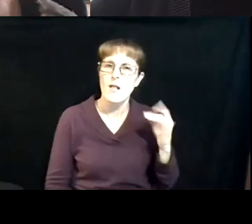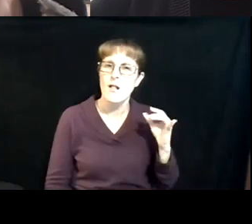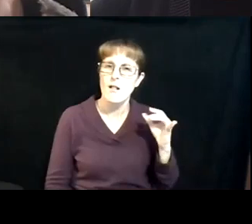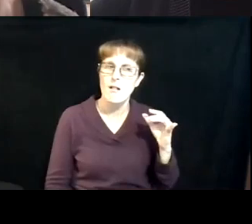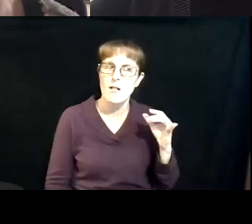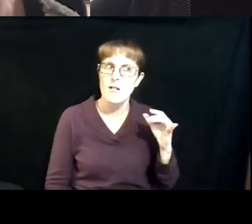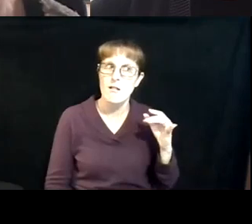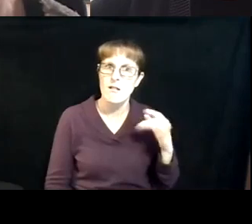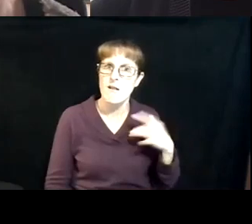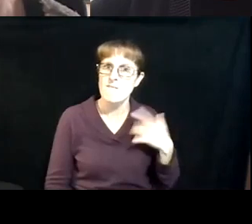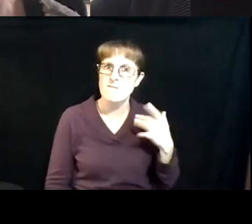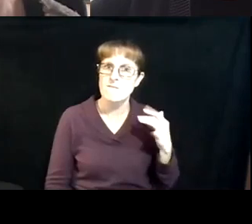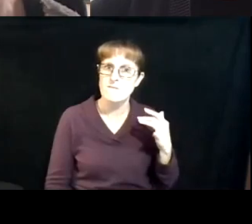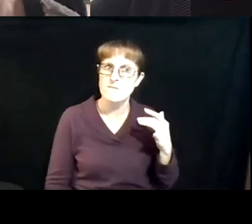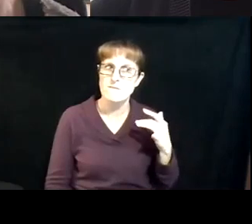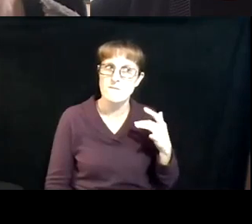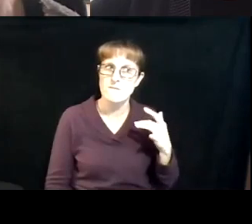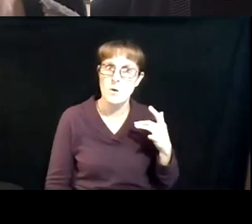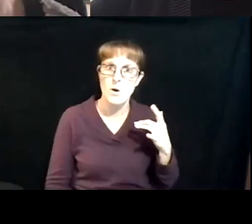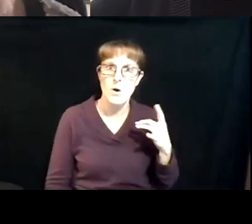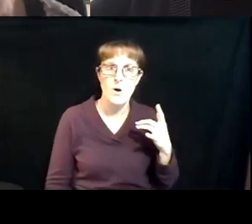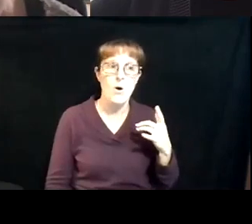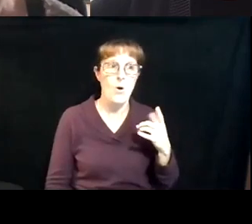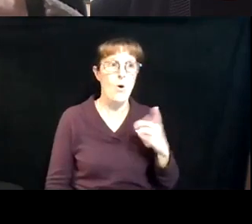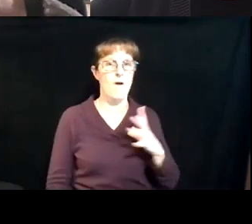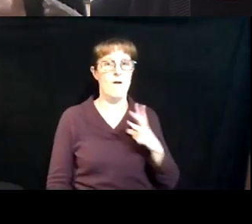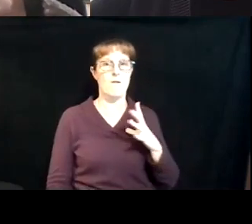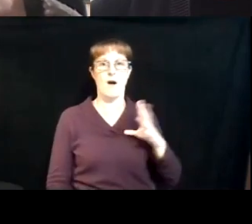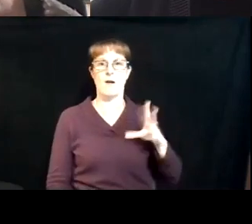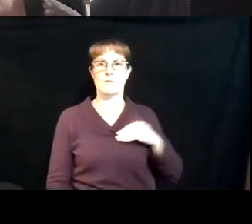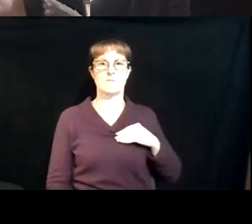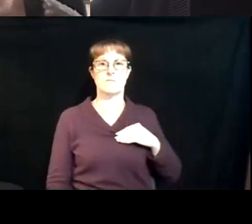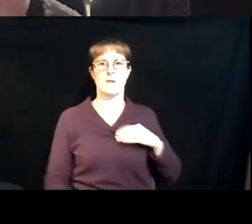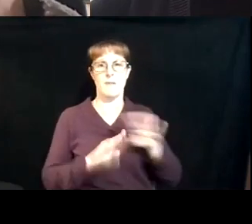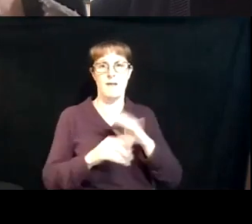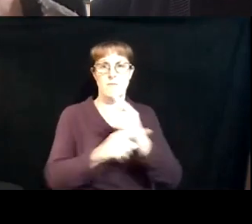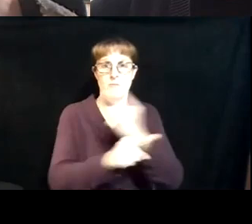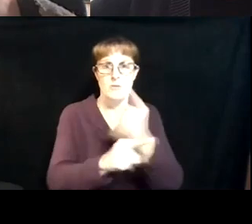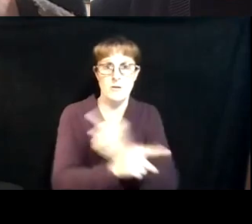behave well or to stop doing what they're doing because they want to,